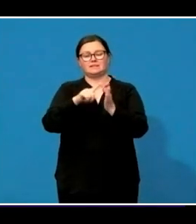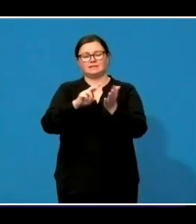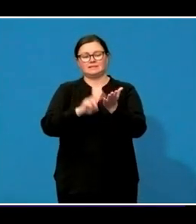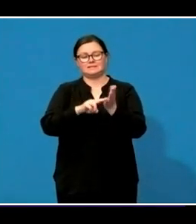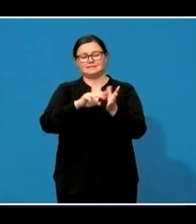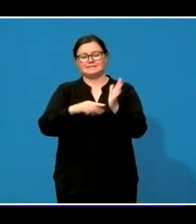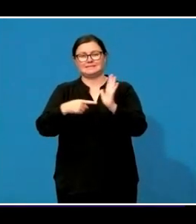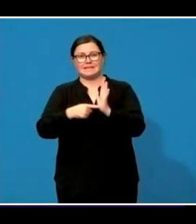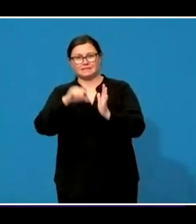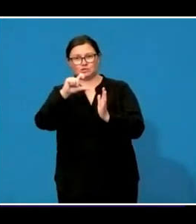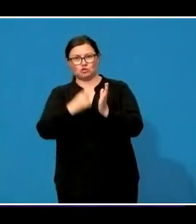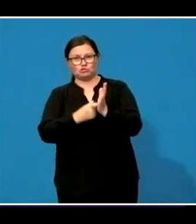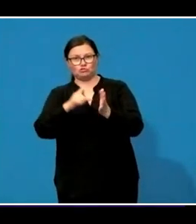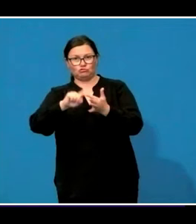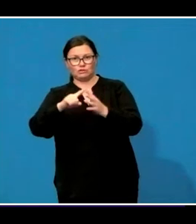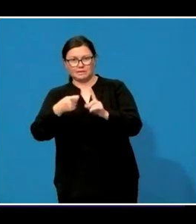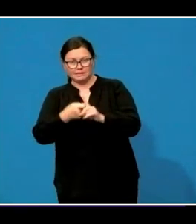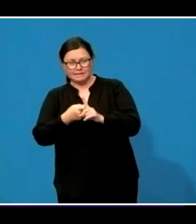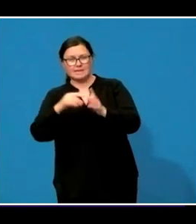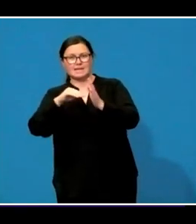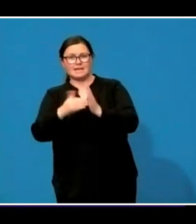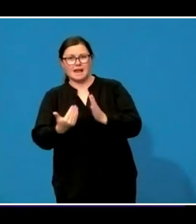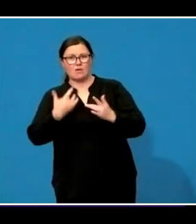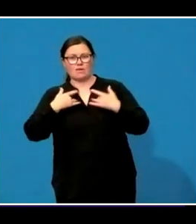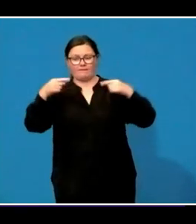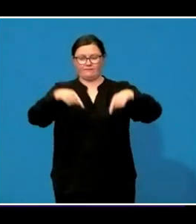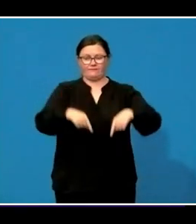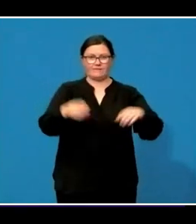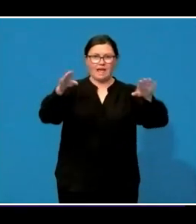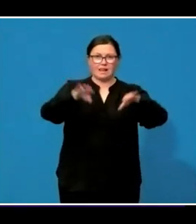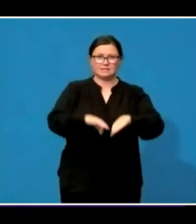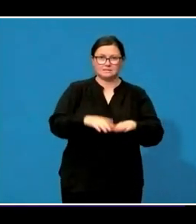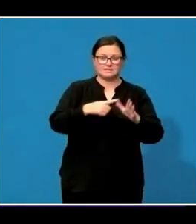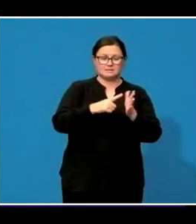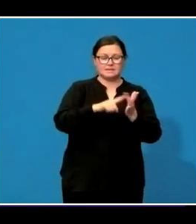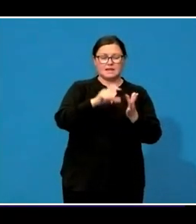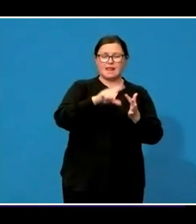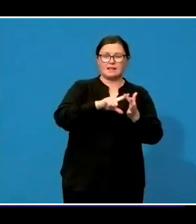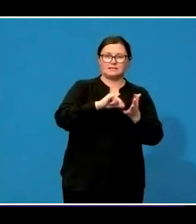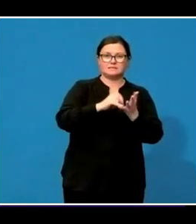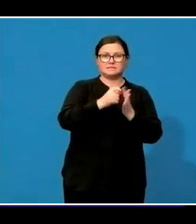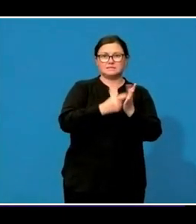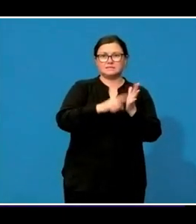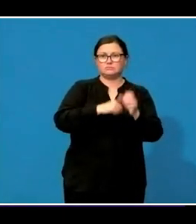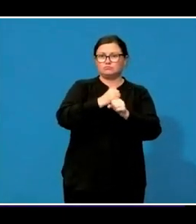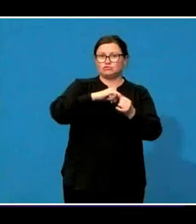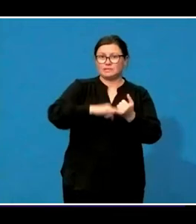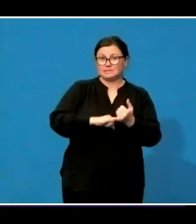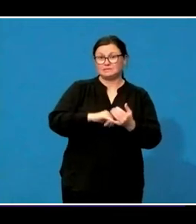That's correct MR GRIFFIN: You spent a career working in government and non-government roles with a focus on workforce development?